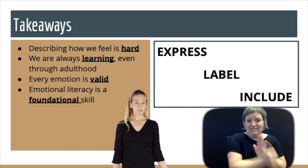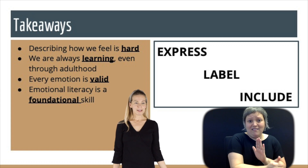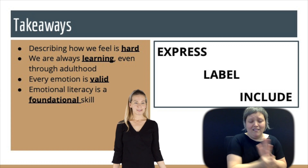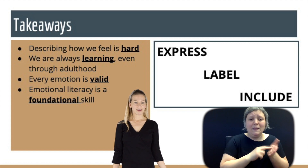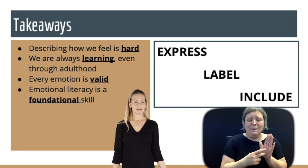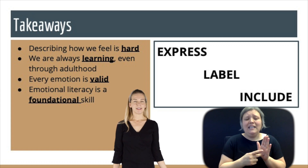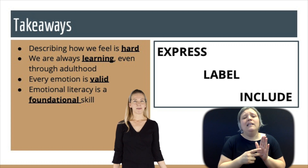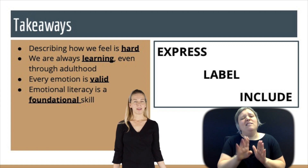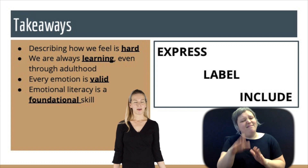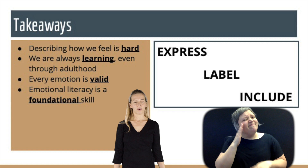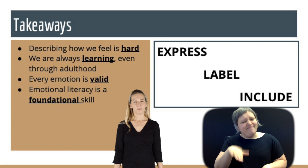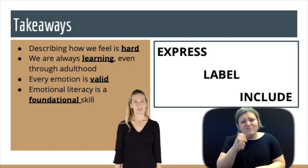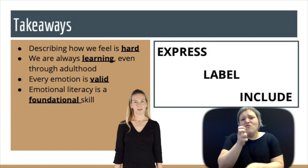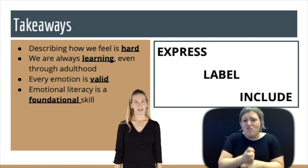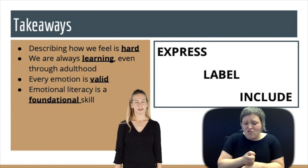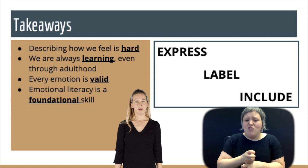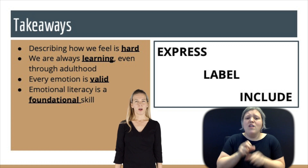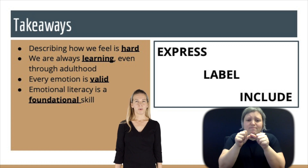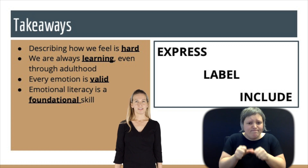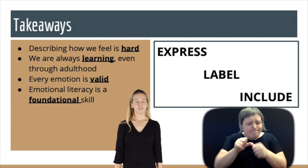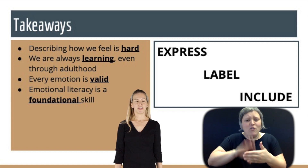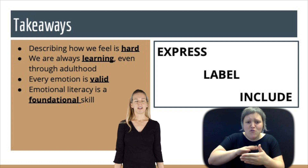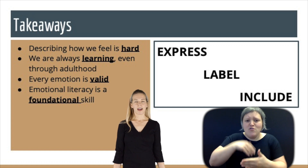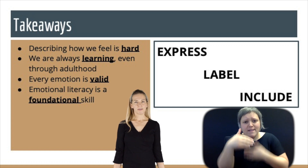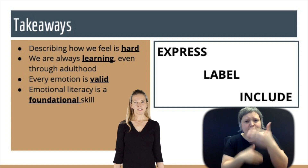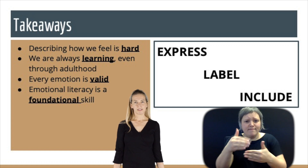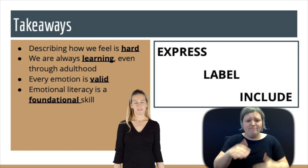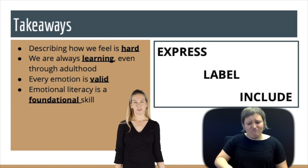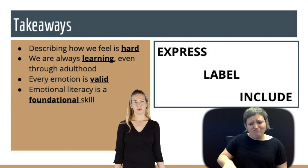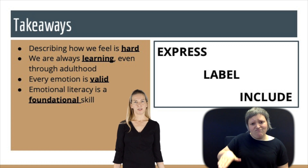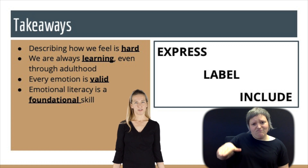That being said, it's something that we're always learning. Always figuring out even through adulthood.